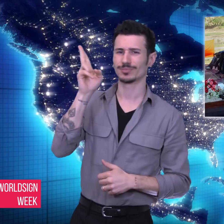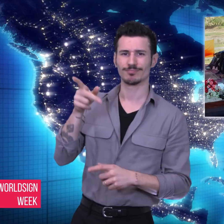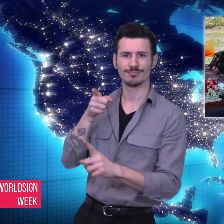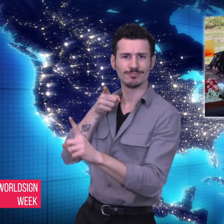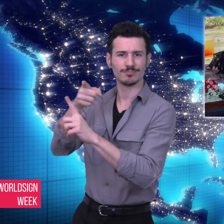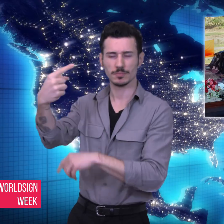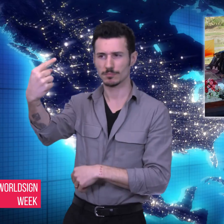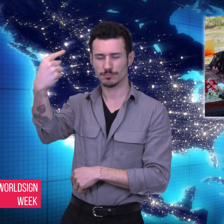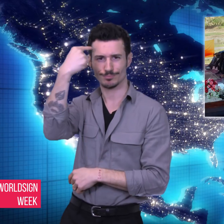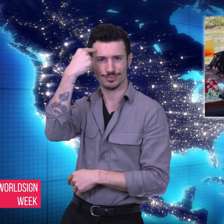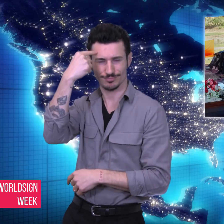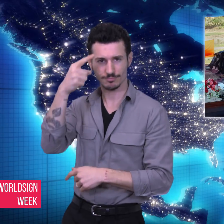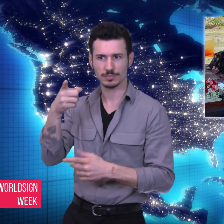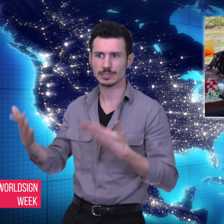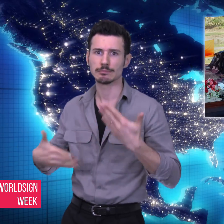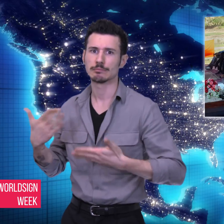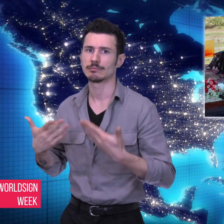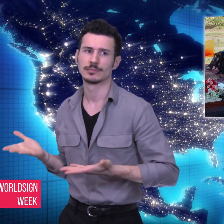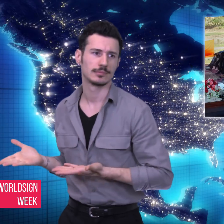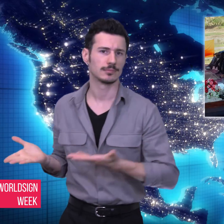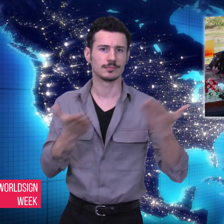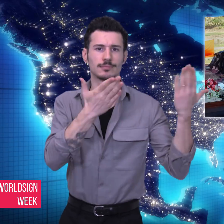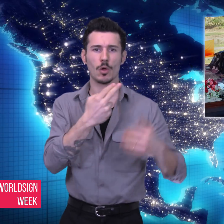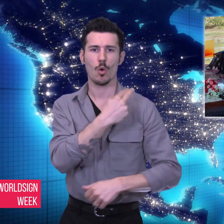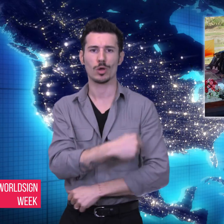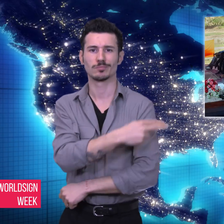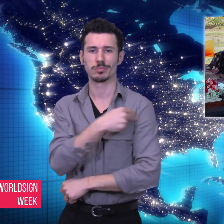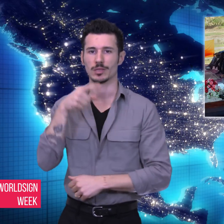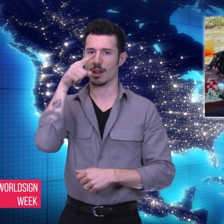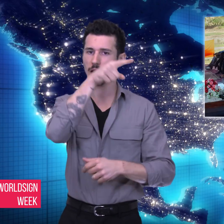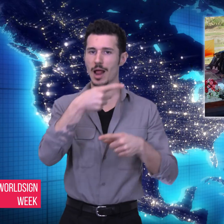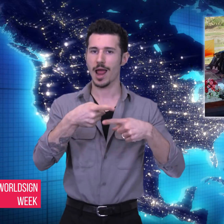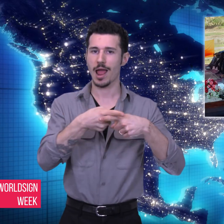and was treated in England.